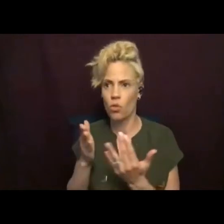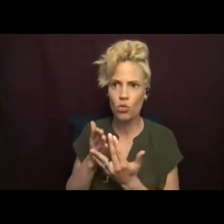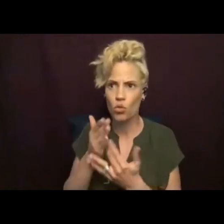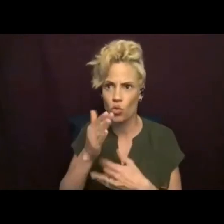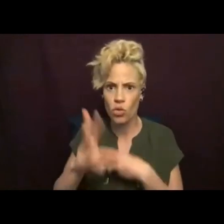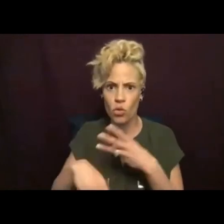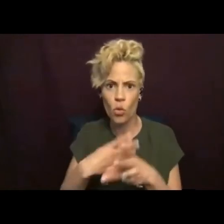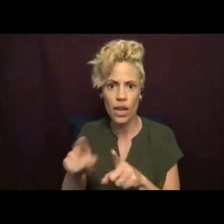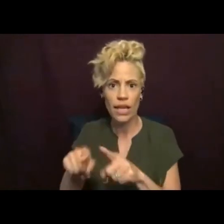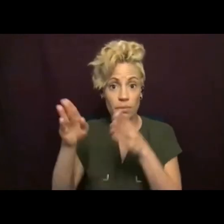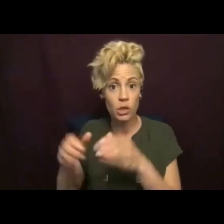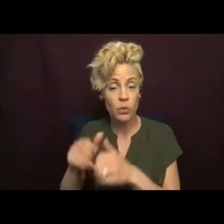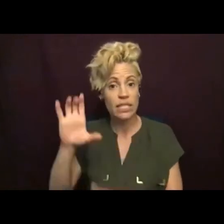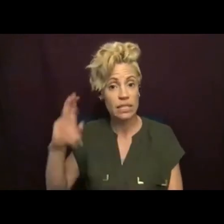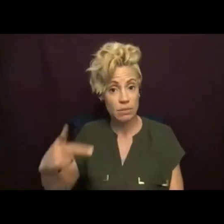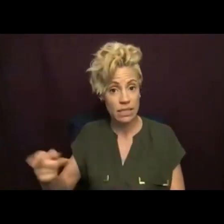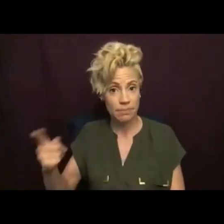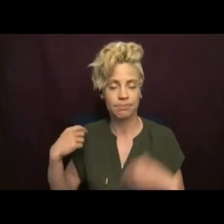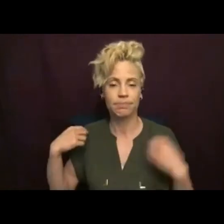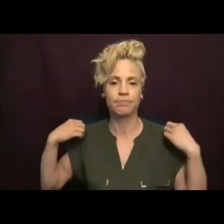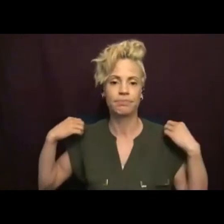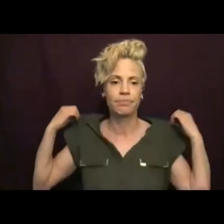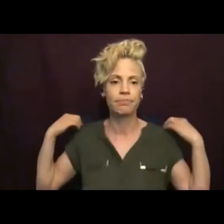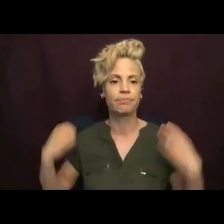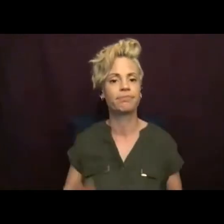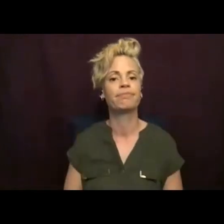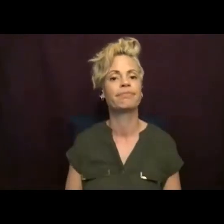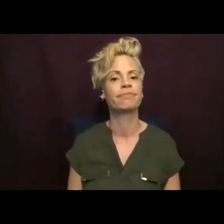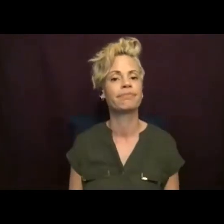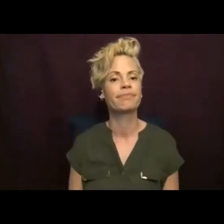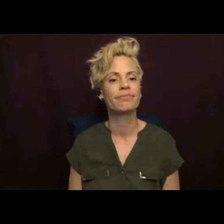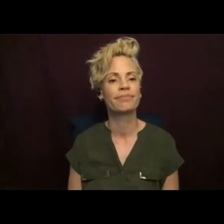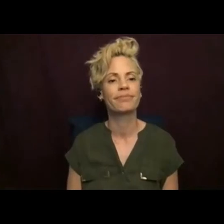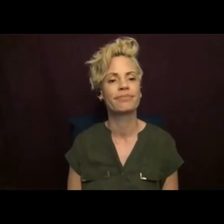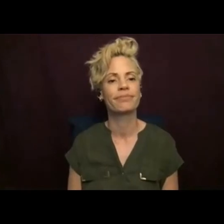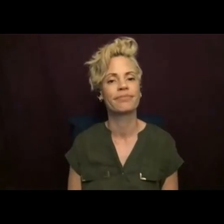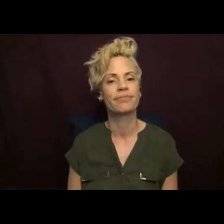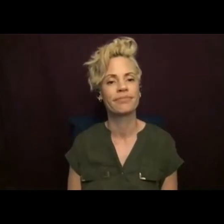and just an FYI for anybody in the audience,